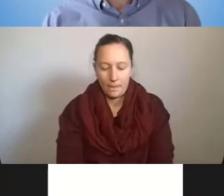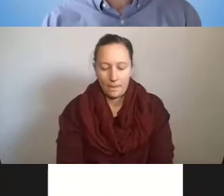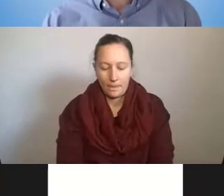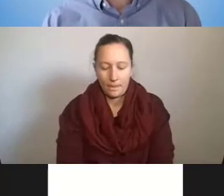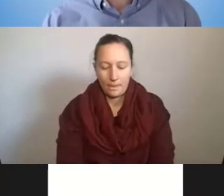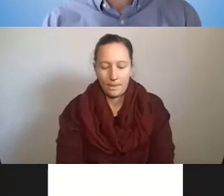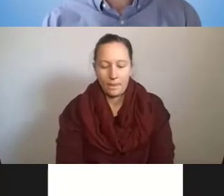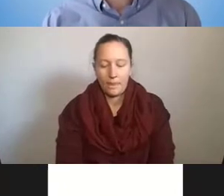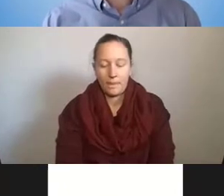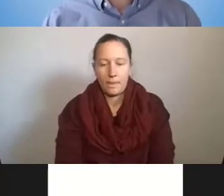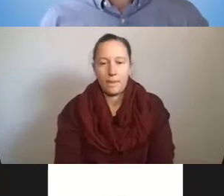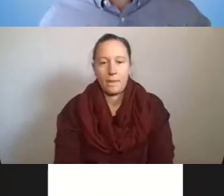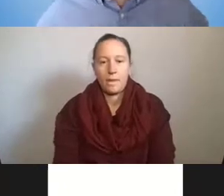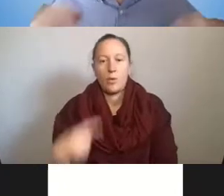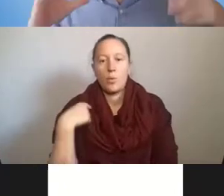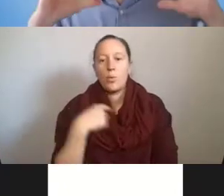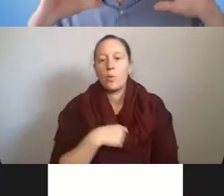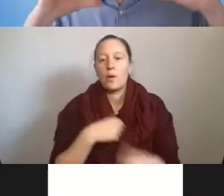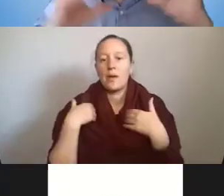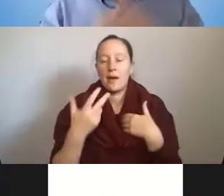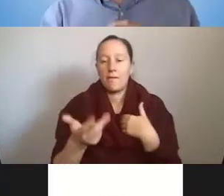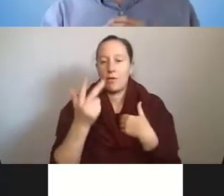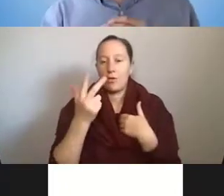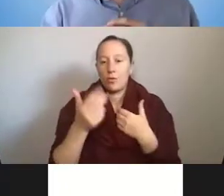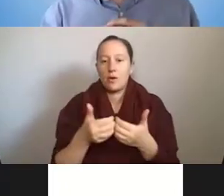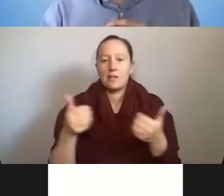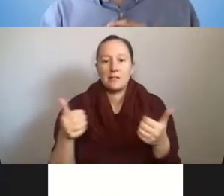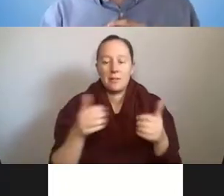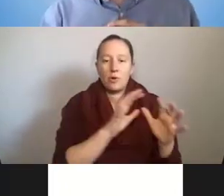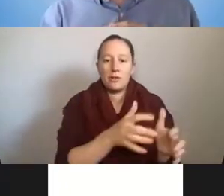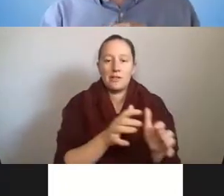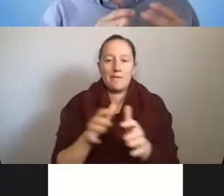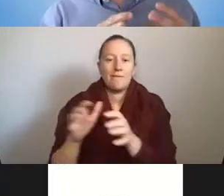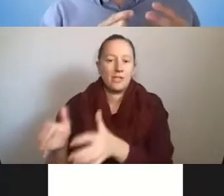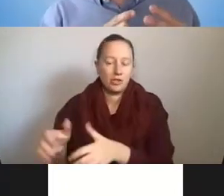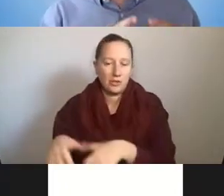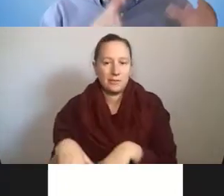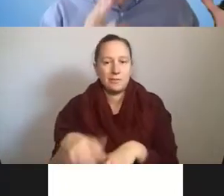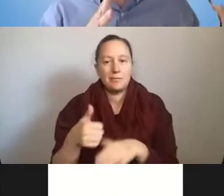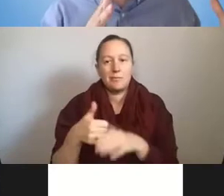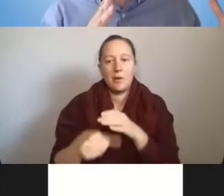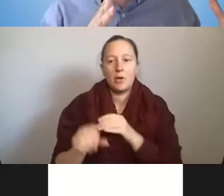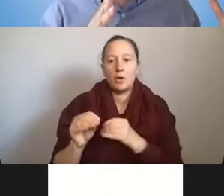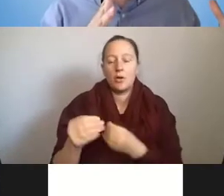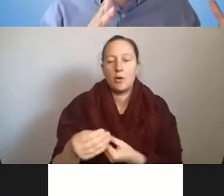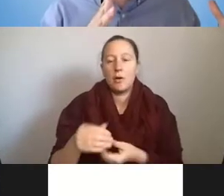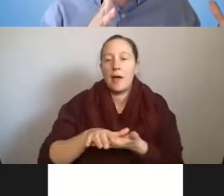we have three separate divisions within our office. The first one is an academic innovation team